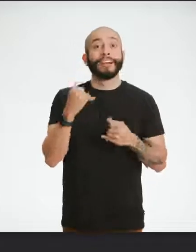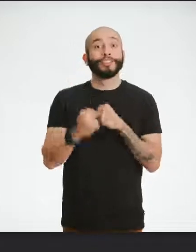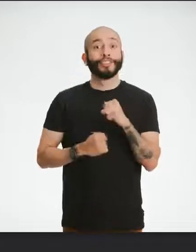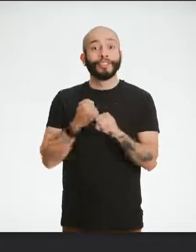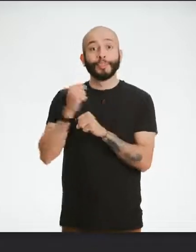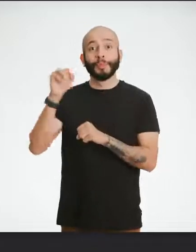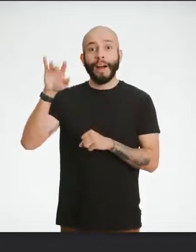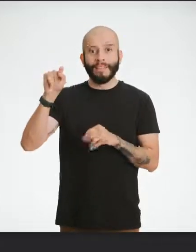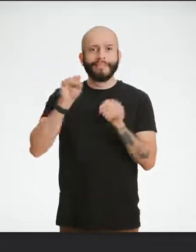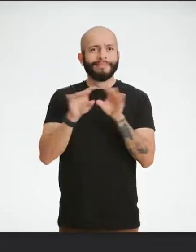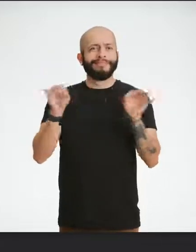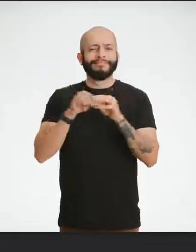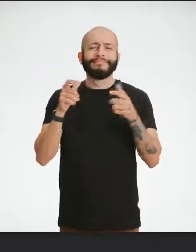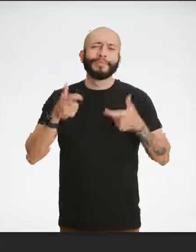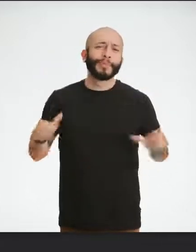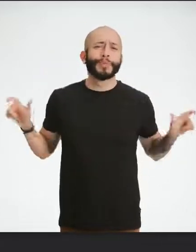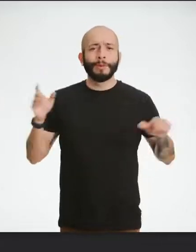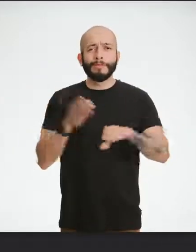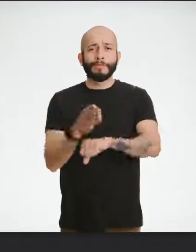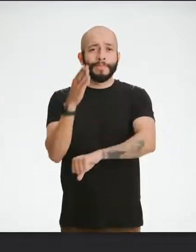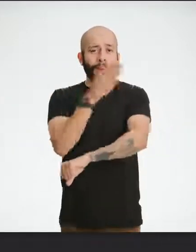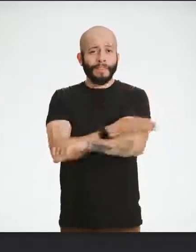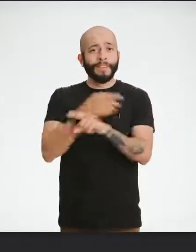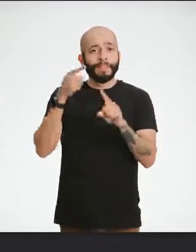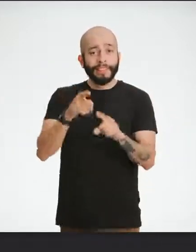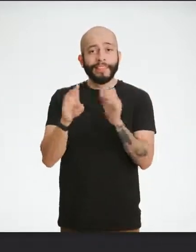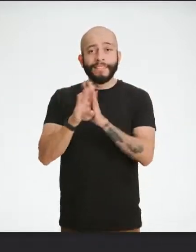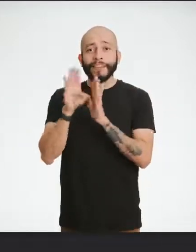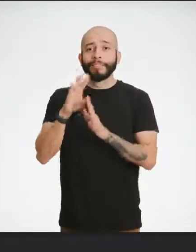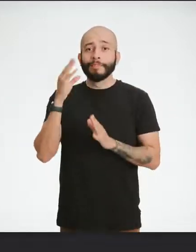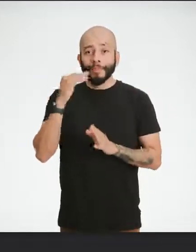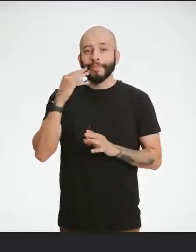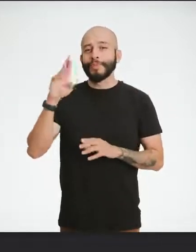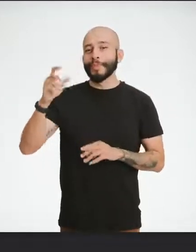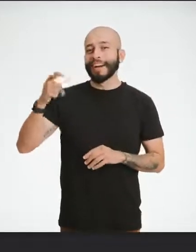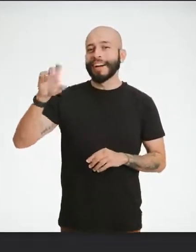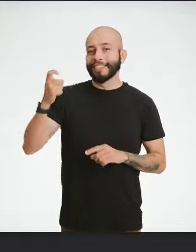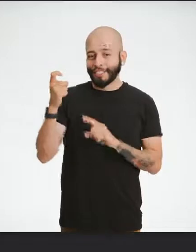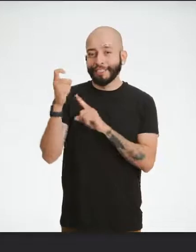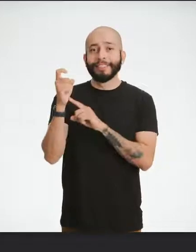This year, Swift is delivering a huge improvement to the developer experience around regular